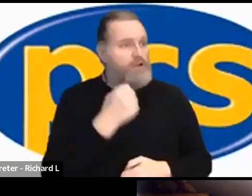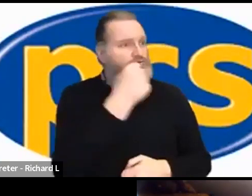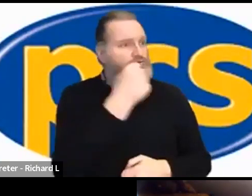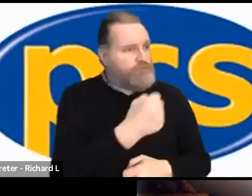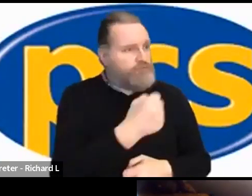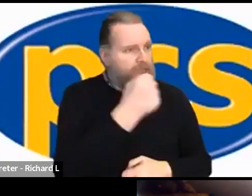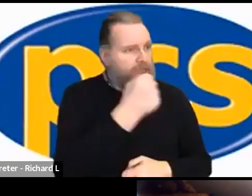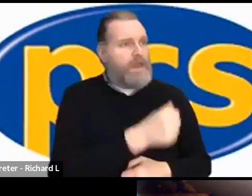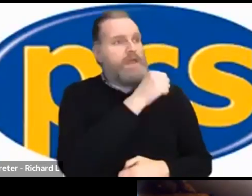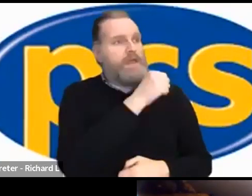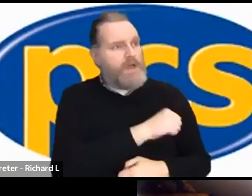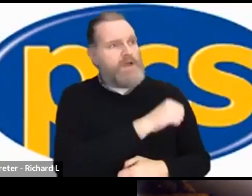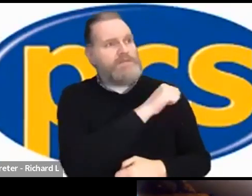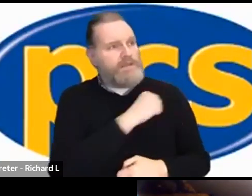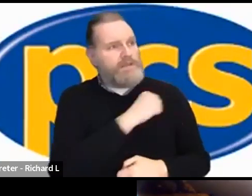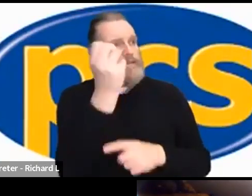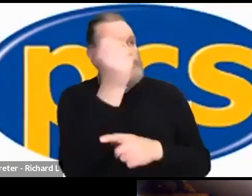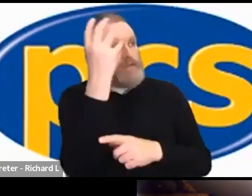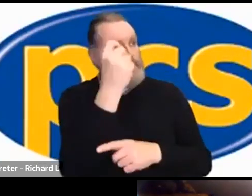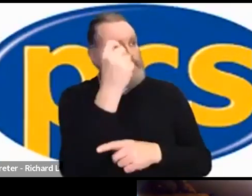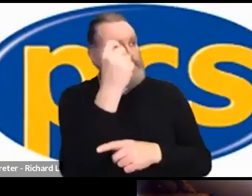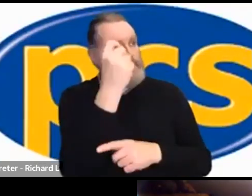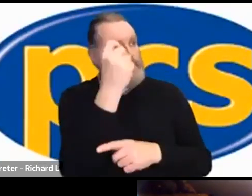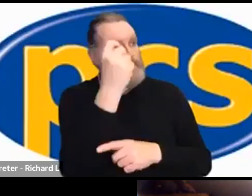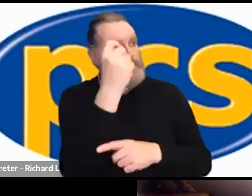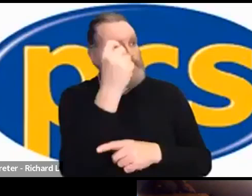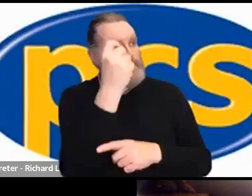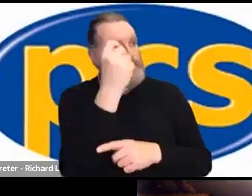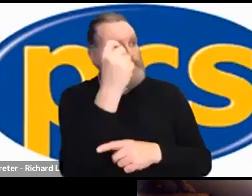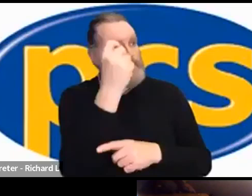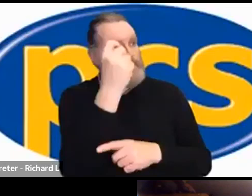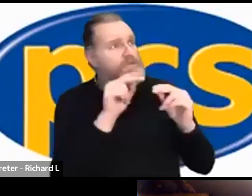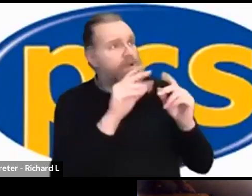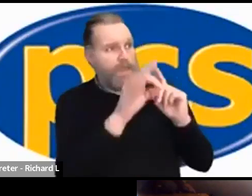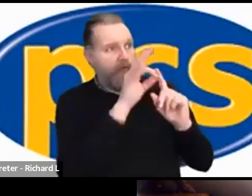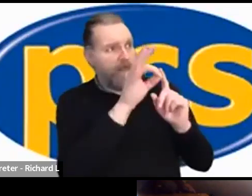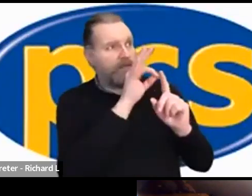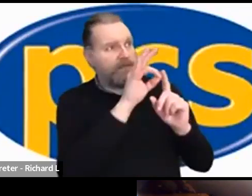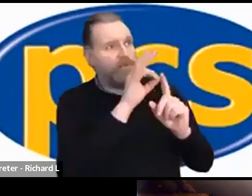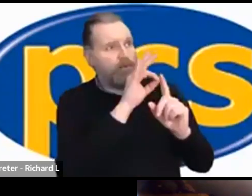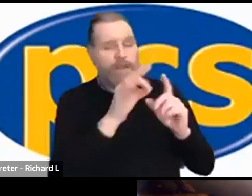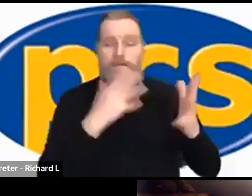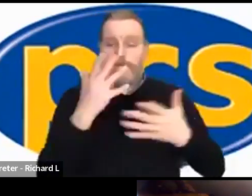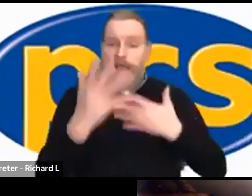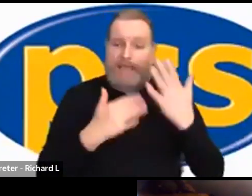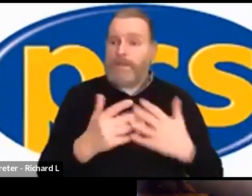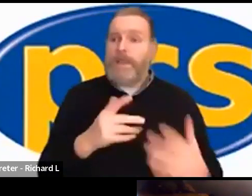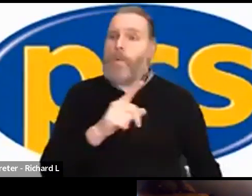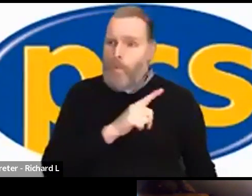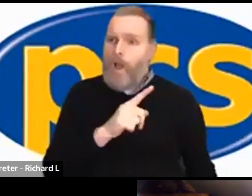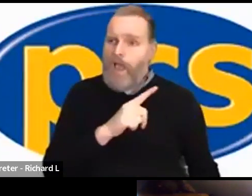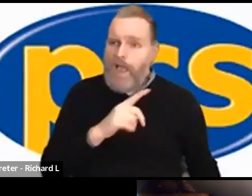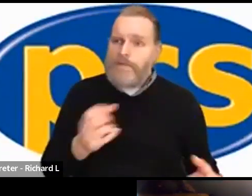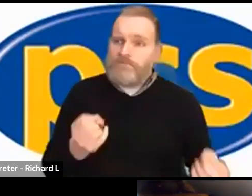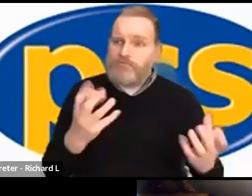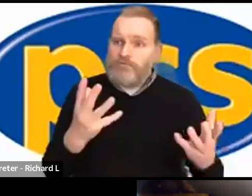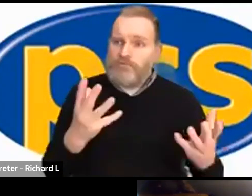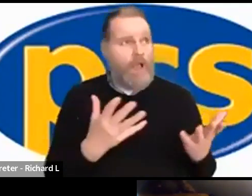other disputes you see now ou see, nurses you ou see, nurses you see paramedics, and you will see teachers all doing me media media interviews explaining